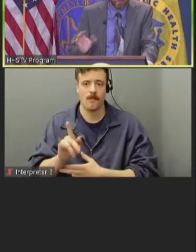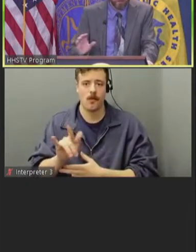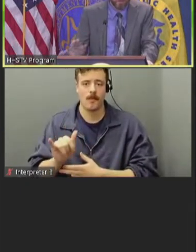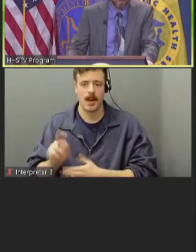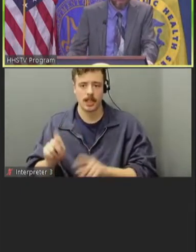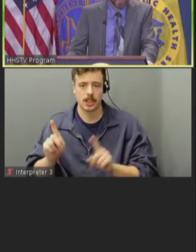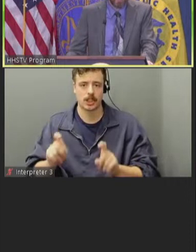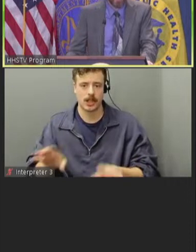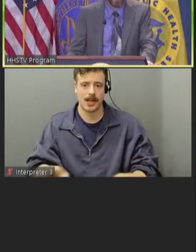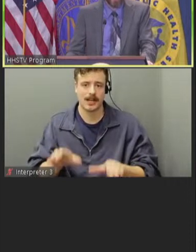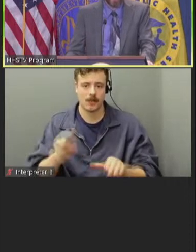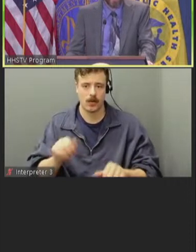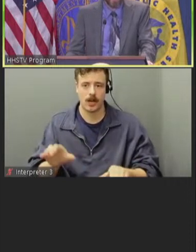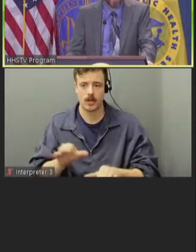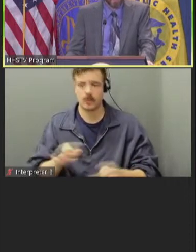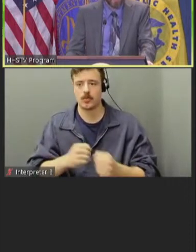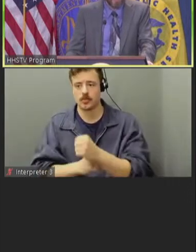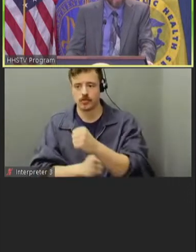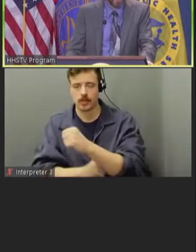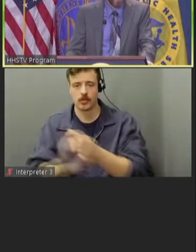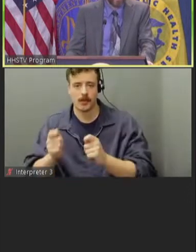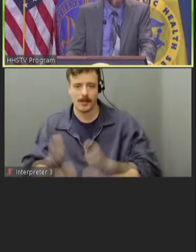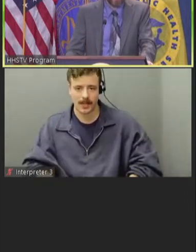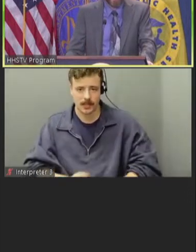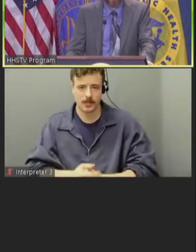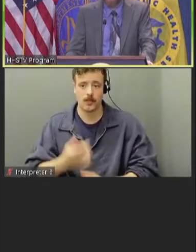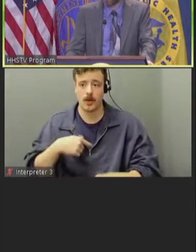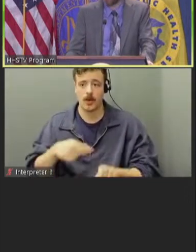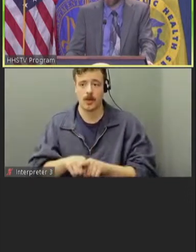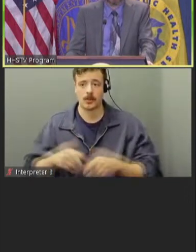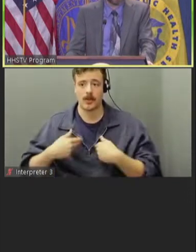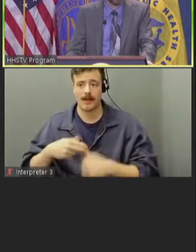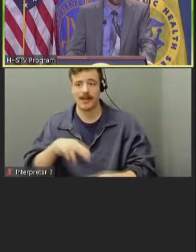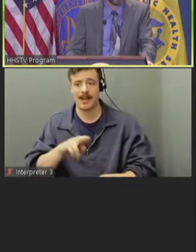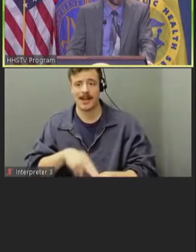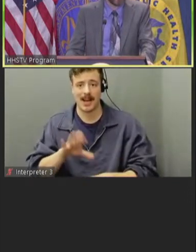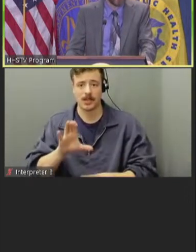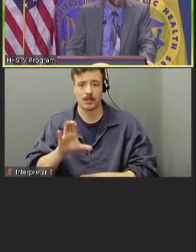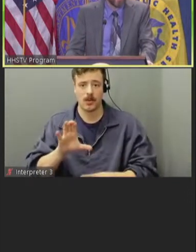do structural modifications. We also have natural compounds within our portfolio,